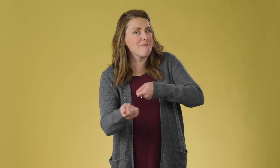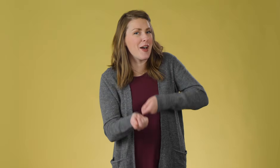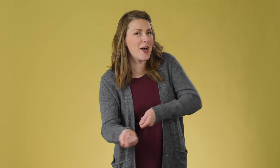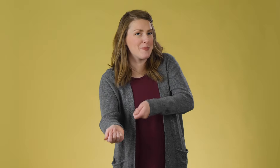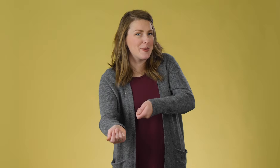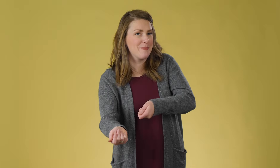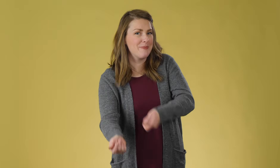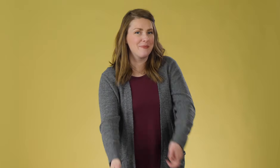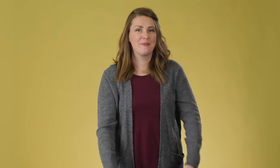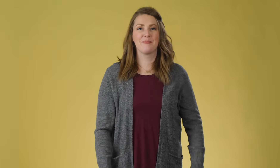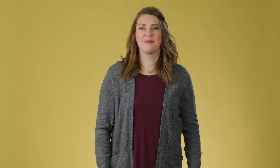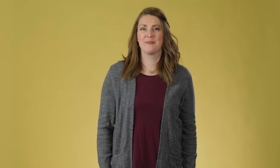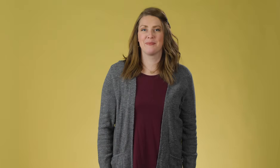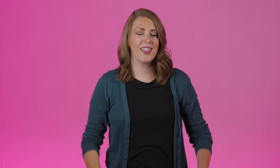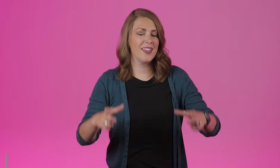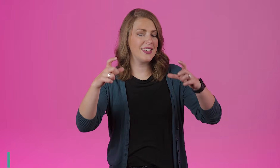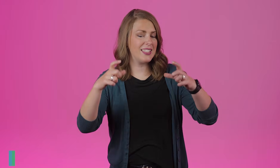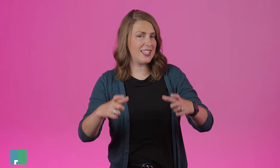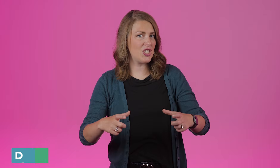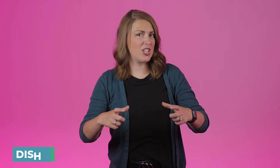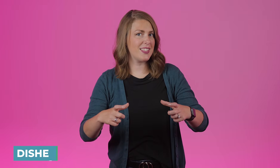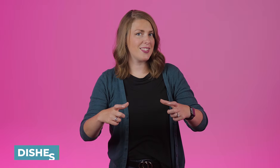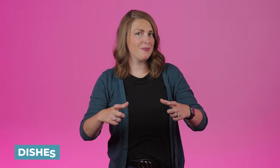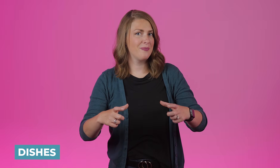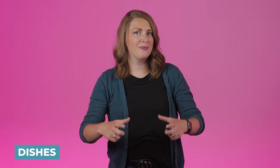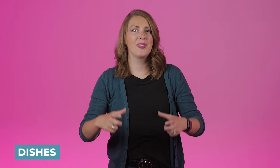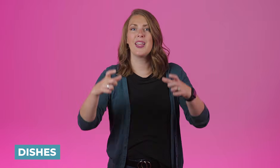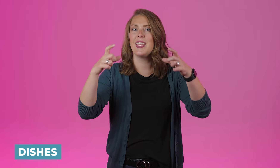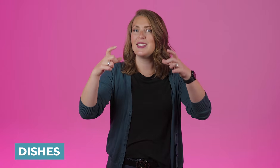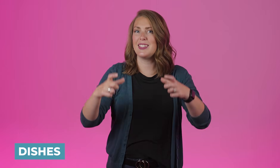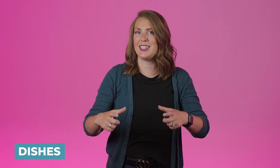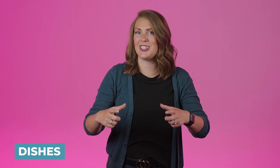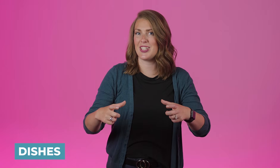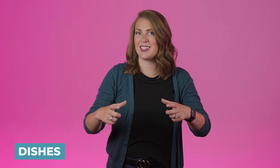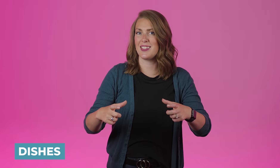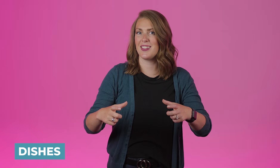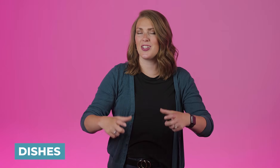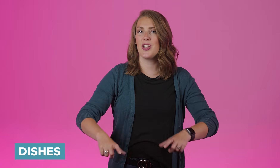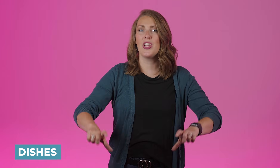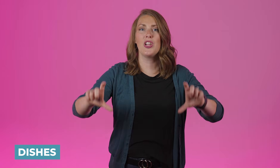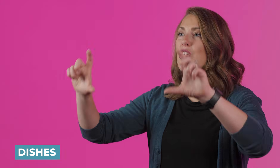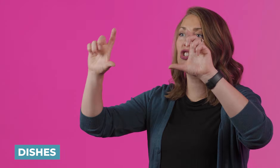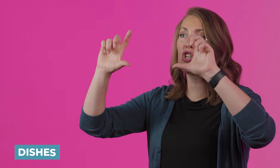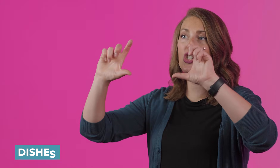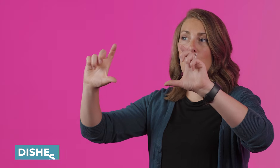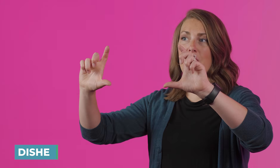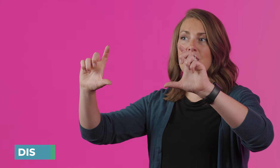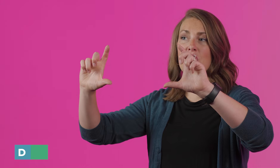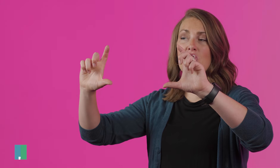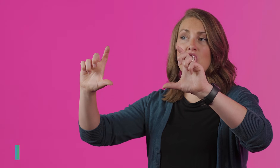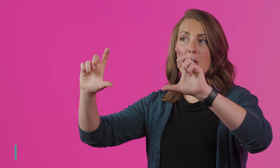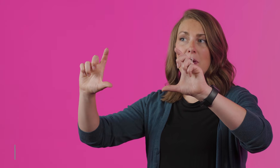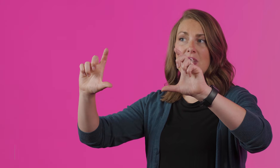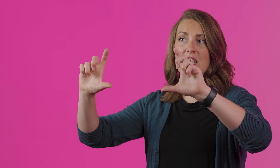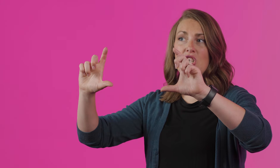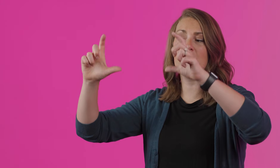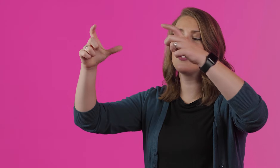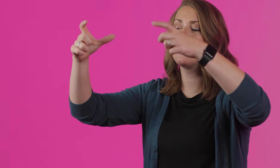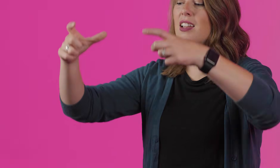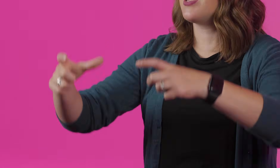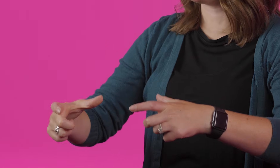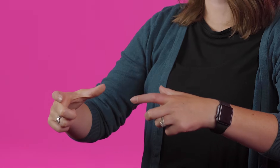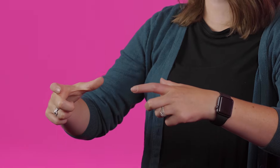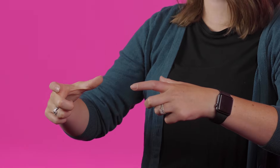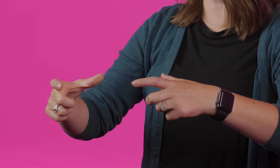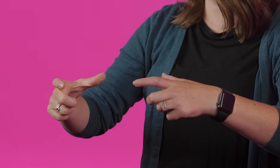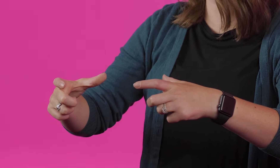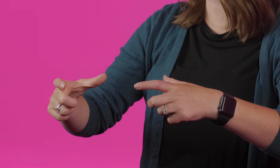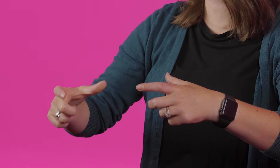'mop.' 'Dishes, dishes,' you're just showing the shape of the dishes and in the context of